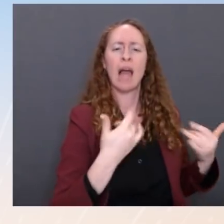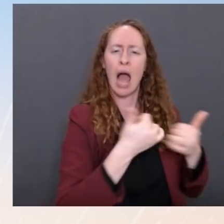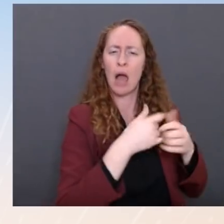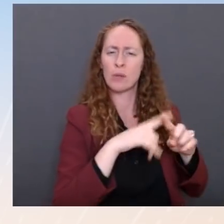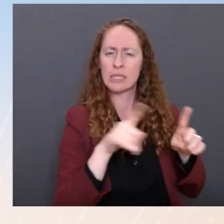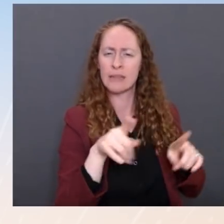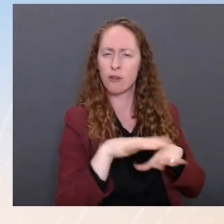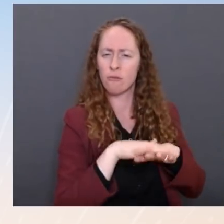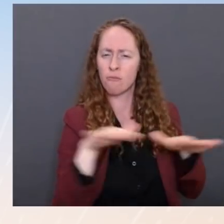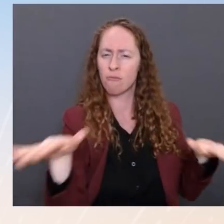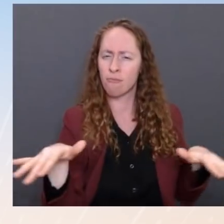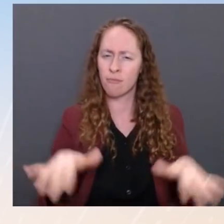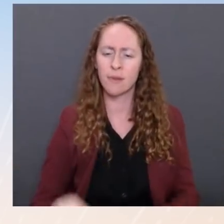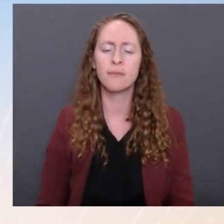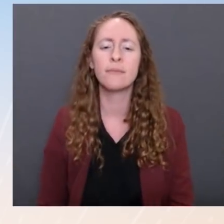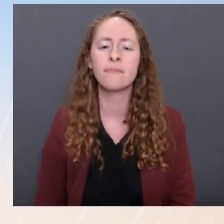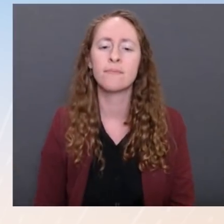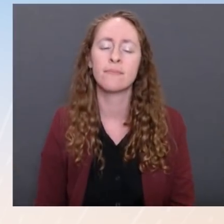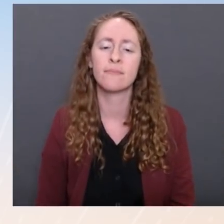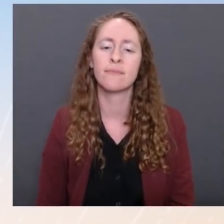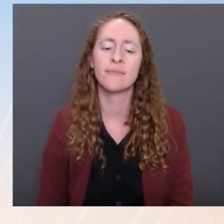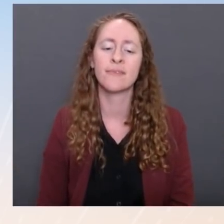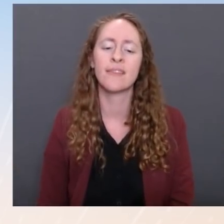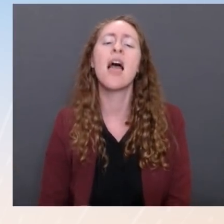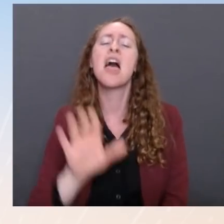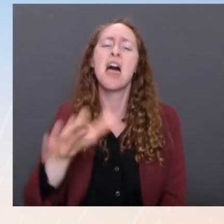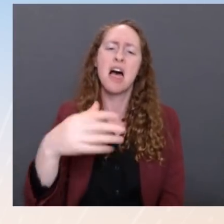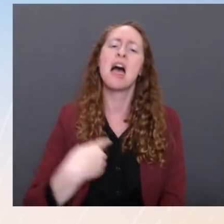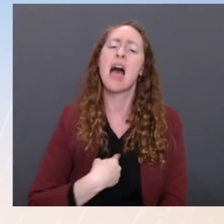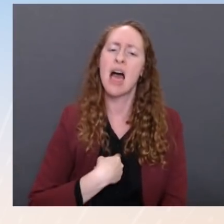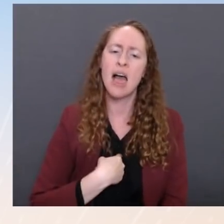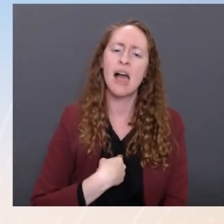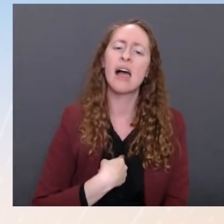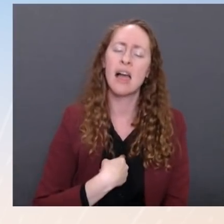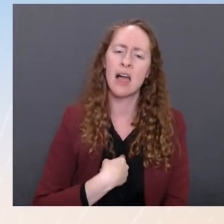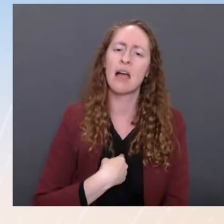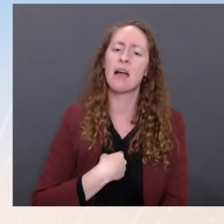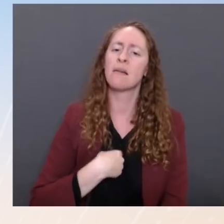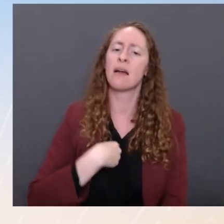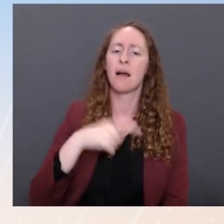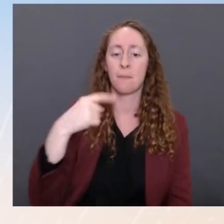in a sternly written letter to me -- but the President is not, as you know.